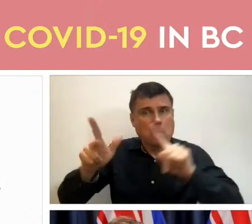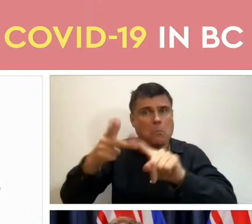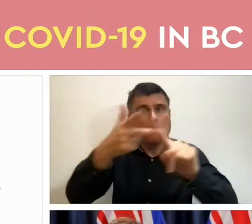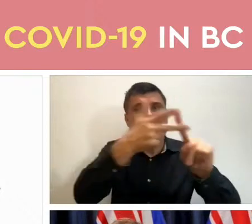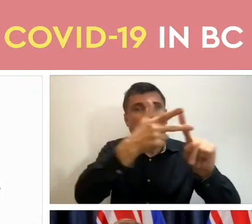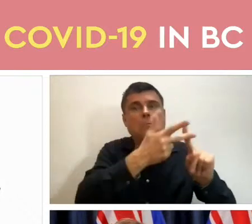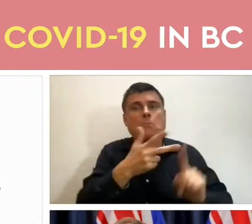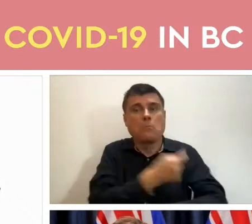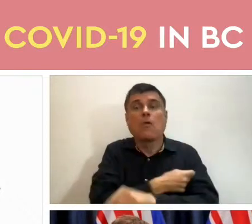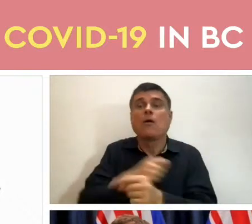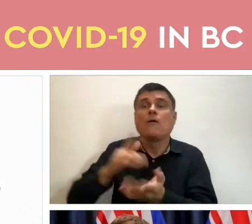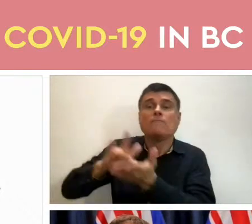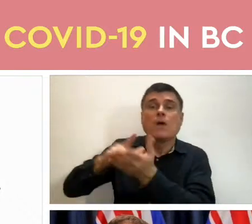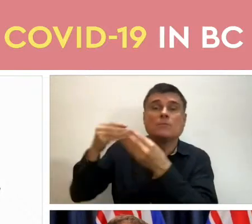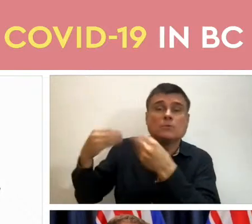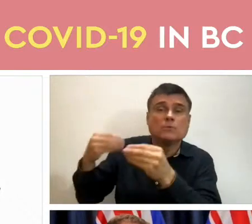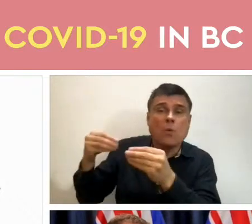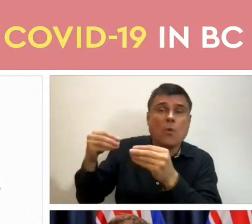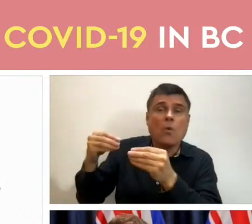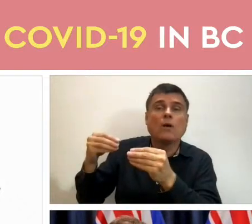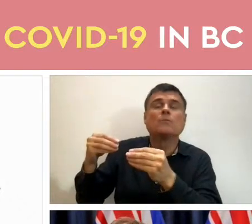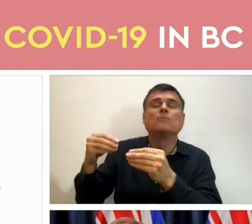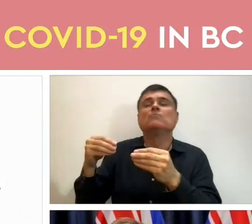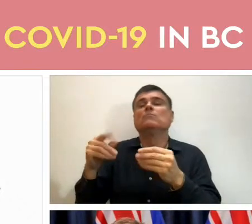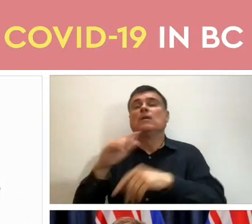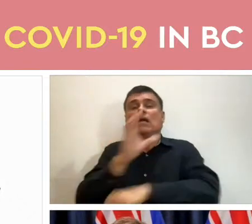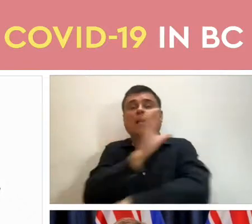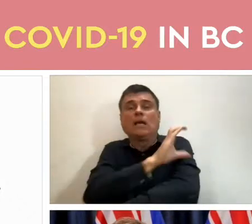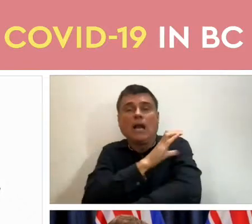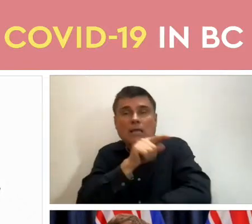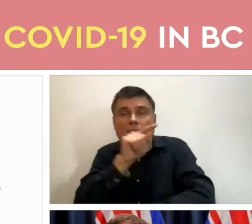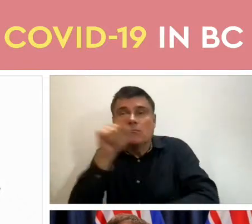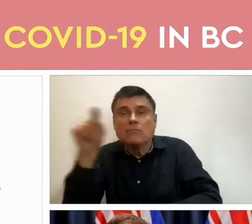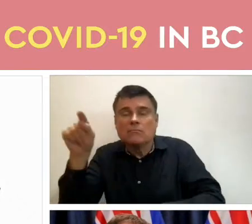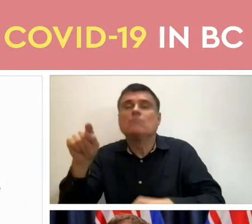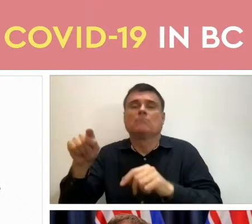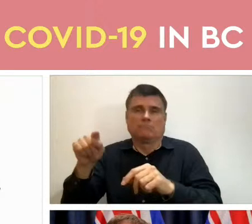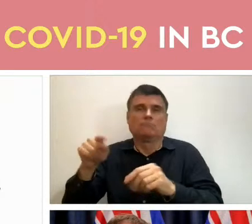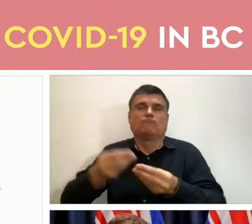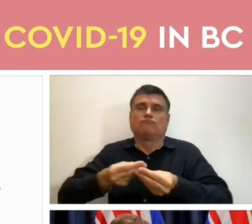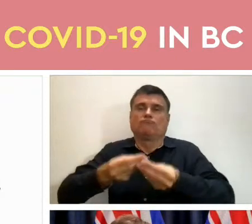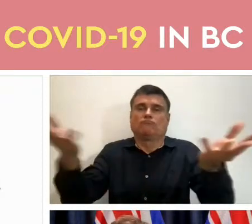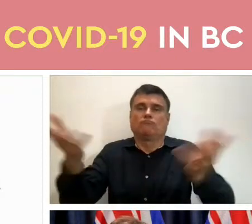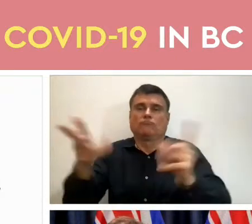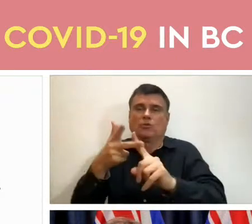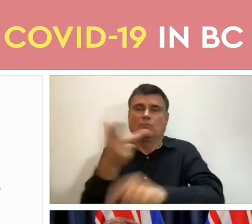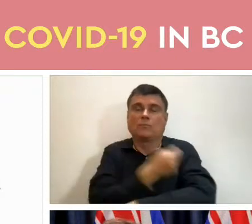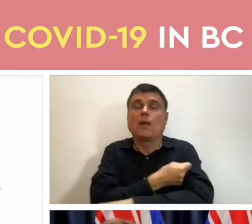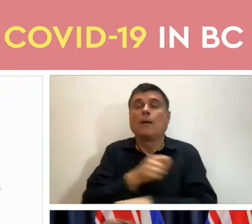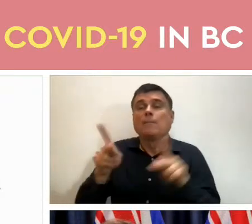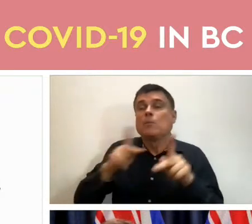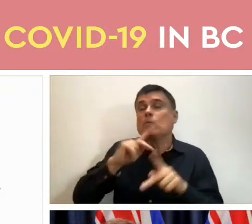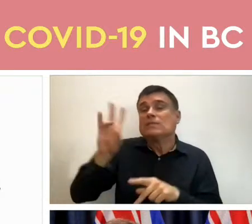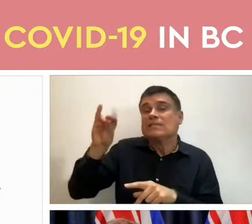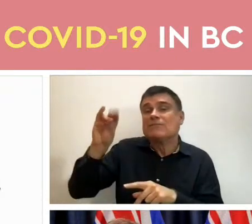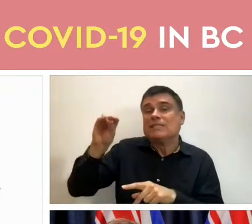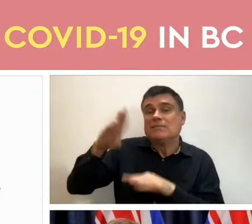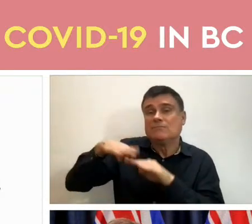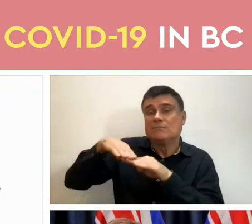clinics. 67% of people age 70 and above have already received their booster doses.